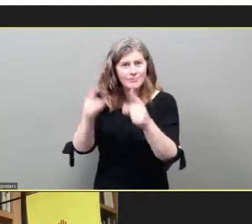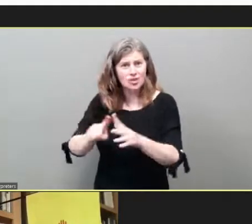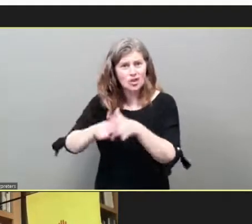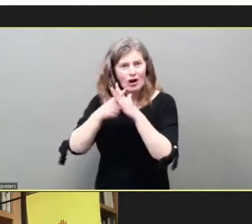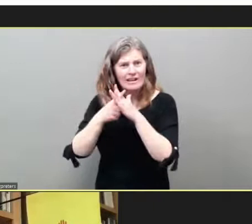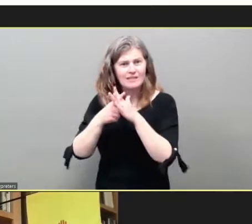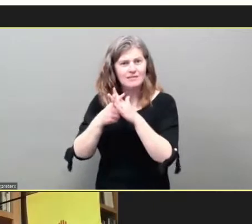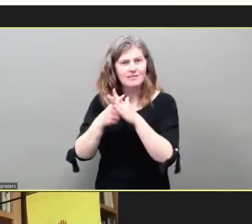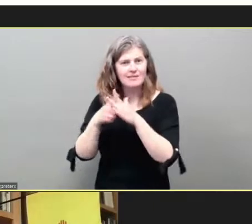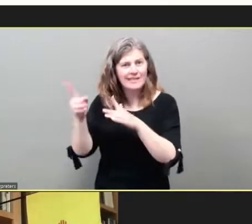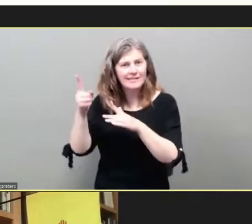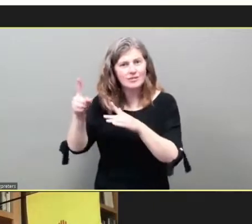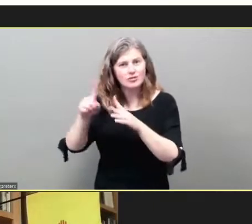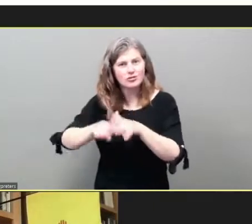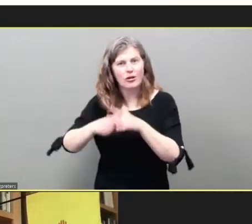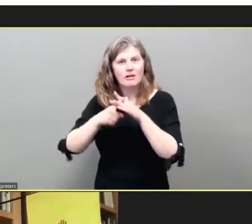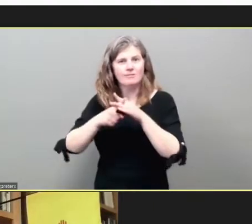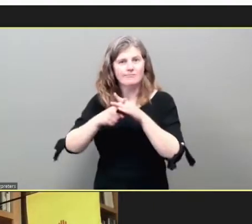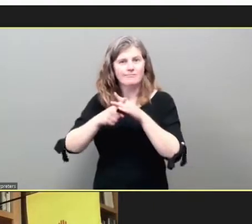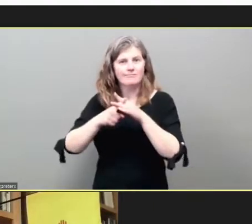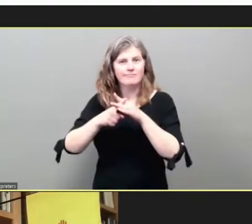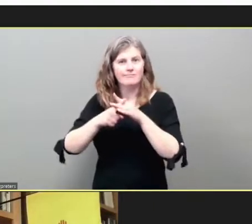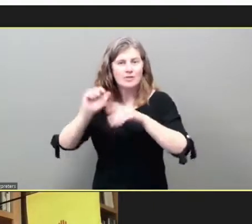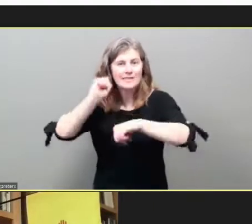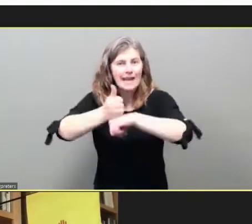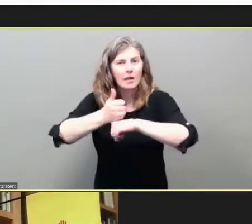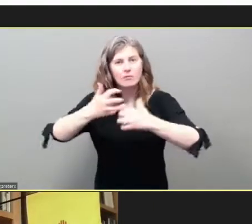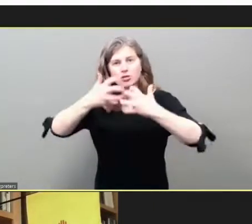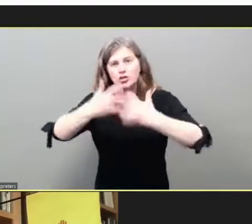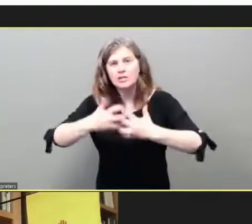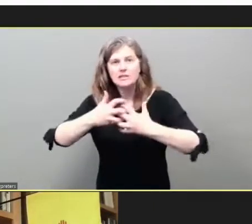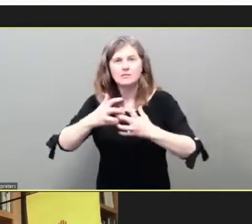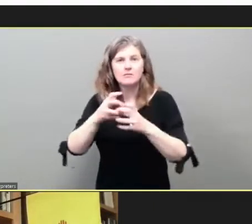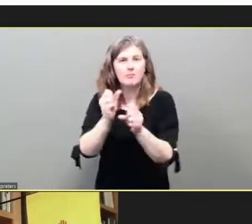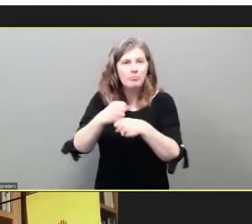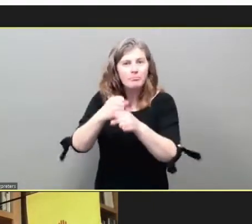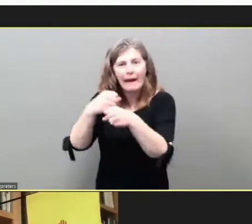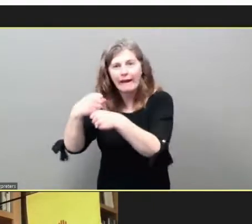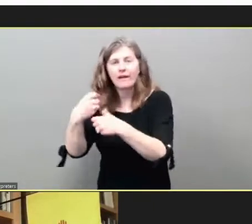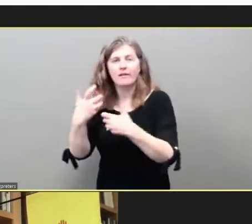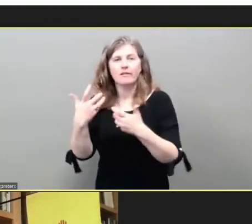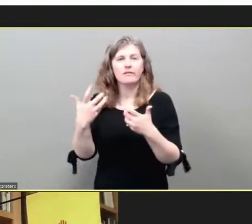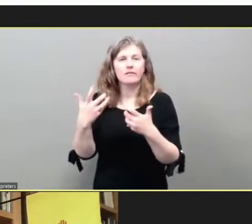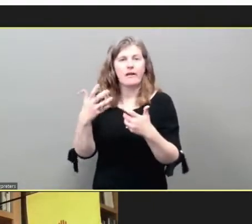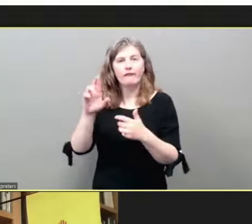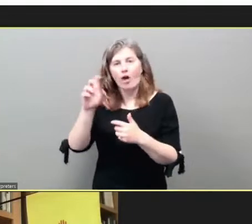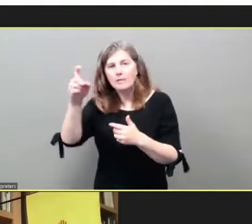but the machinery in place and the vaccine to a pharmaceutical industry to